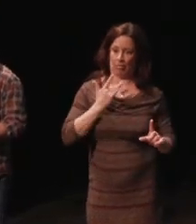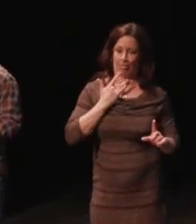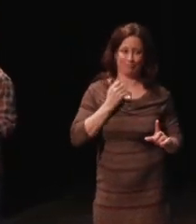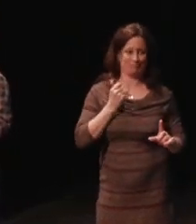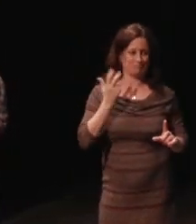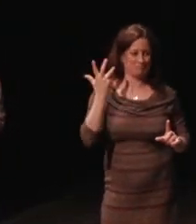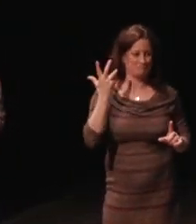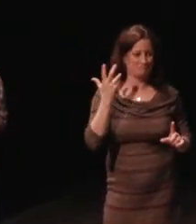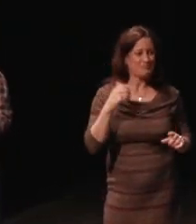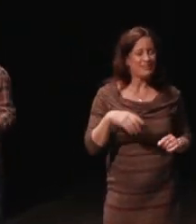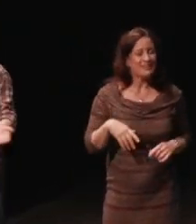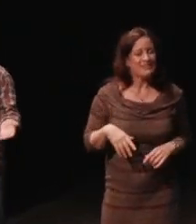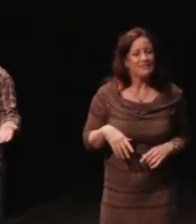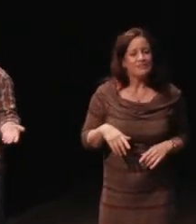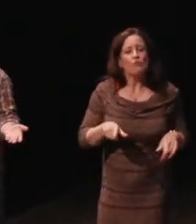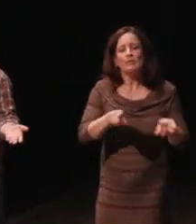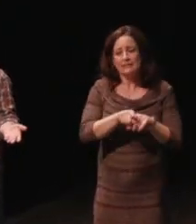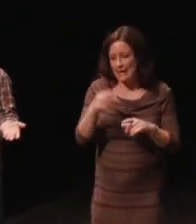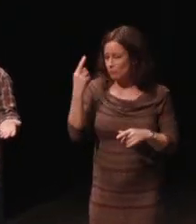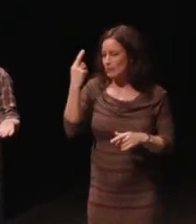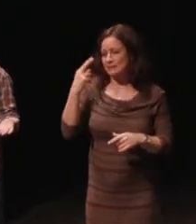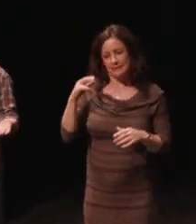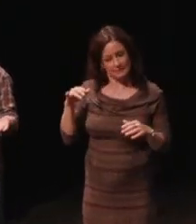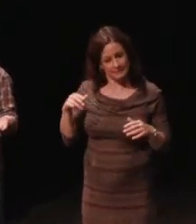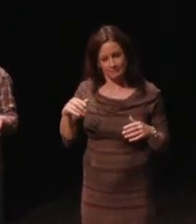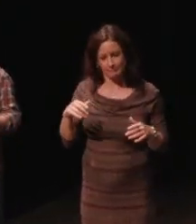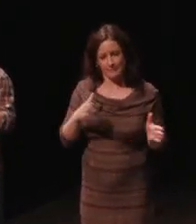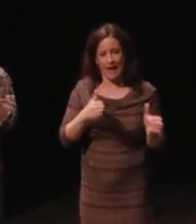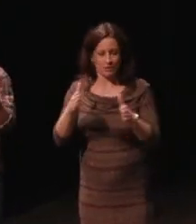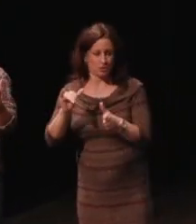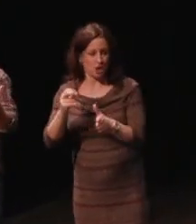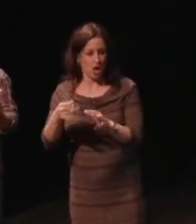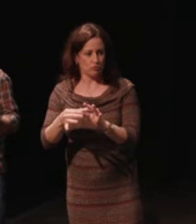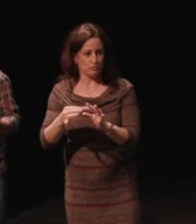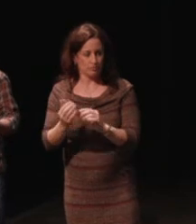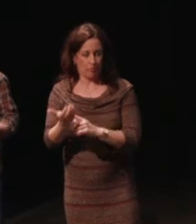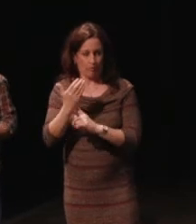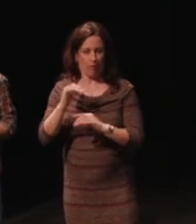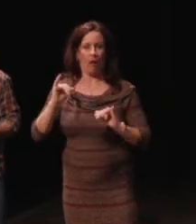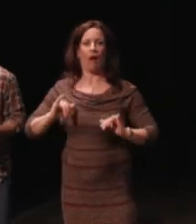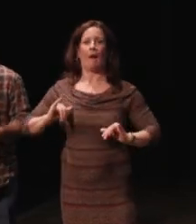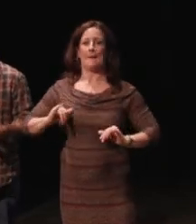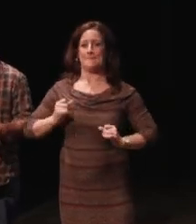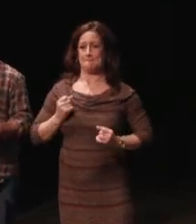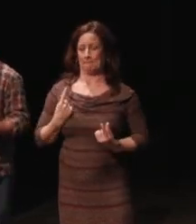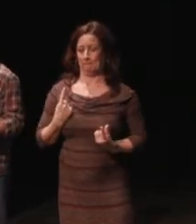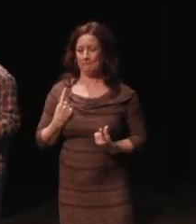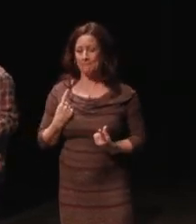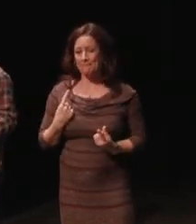It was for the same set of reasons that Josh made me fully understand so eloquently.